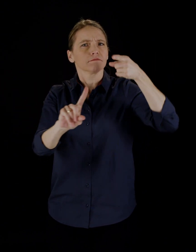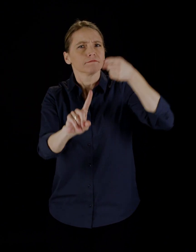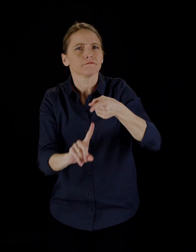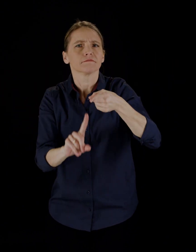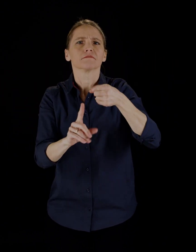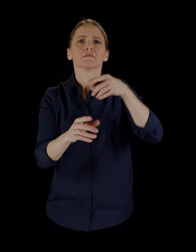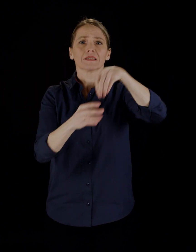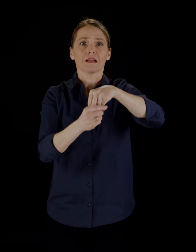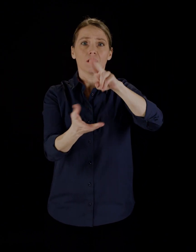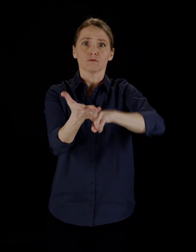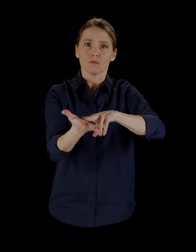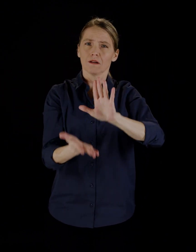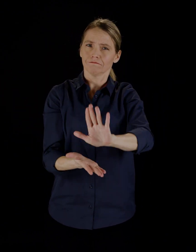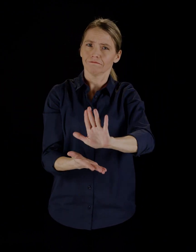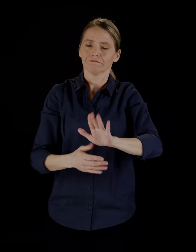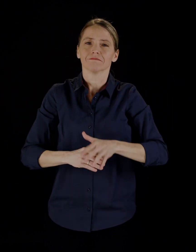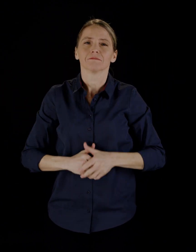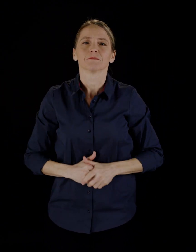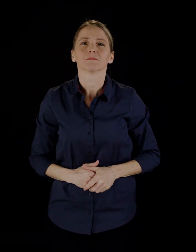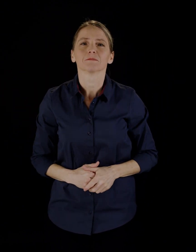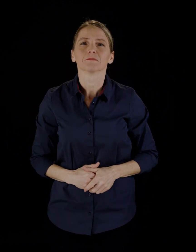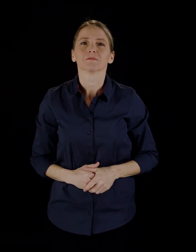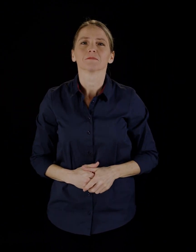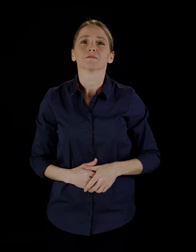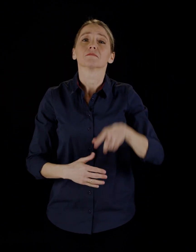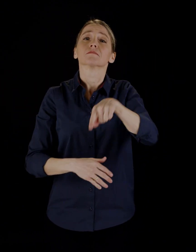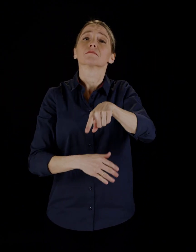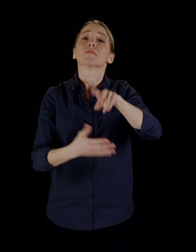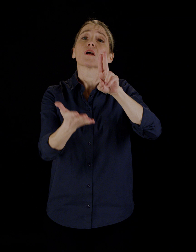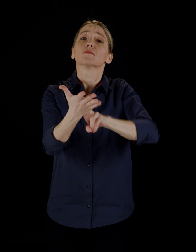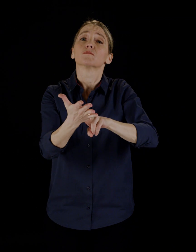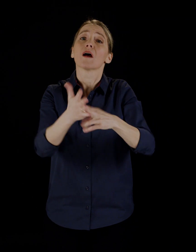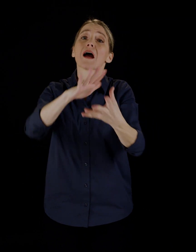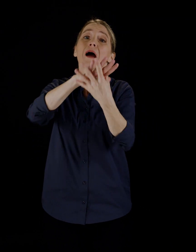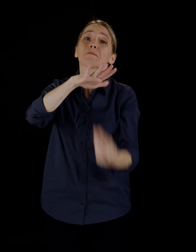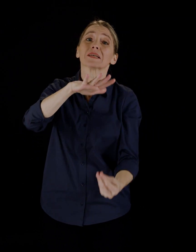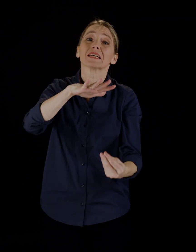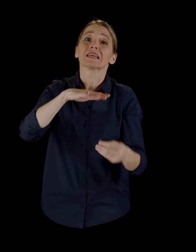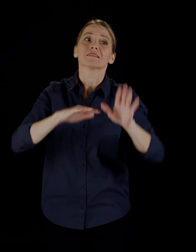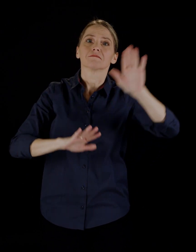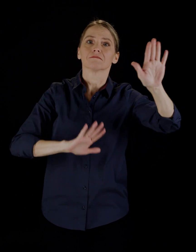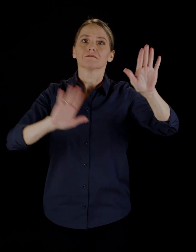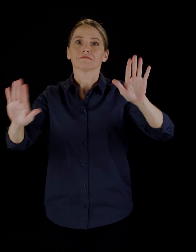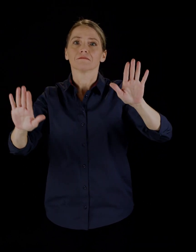in a format of their choosing at the time the service is purchased or shortly thereafter.